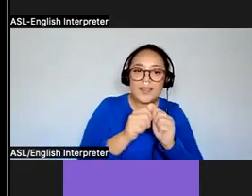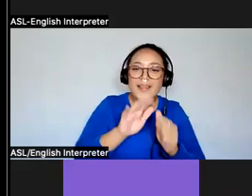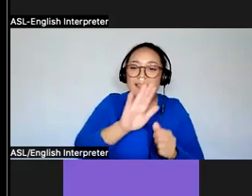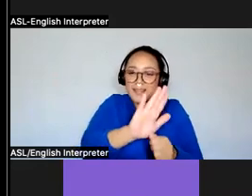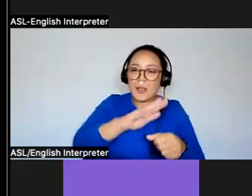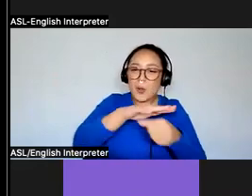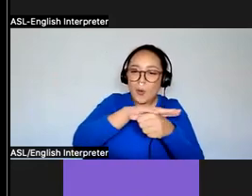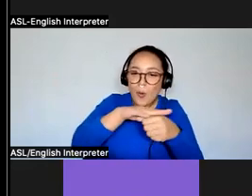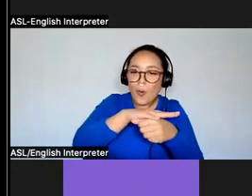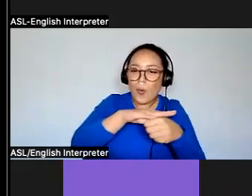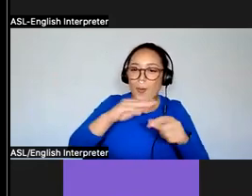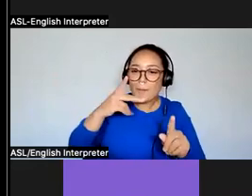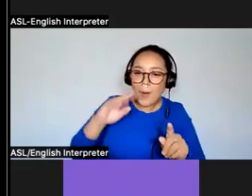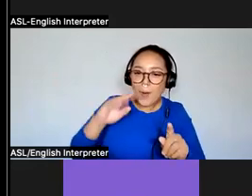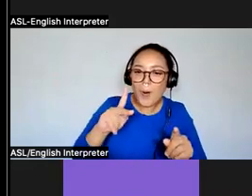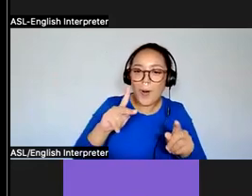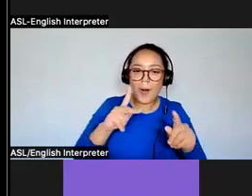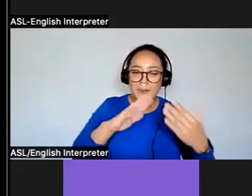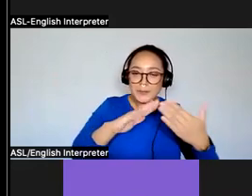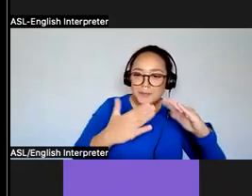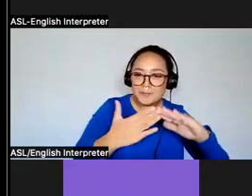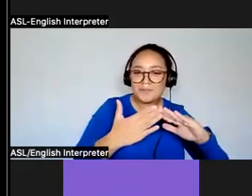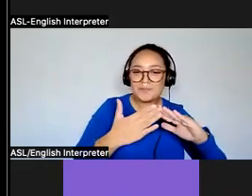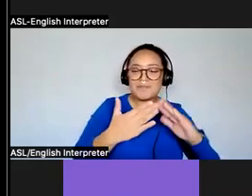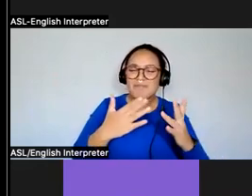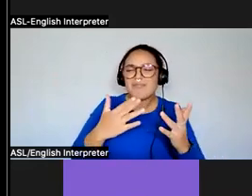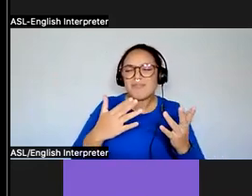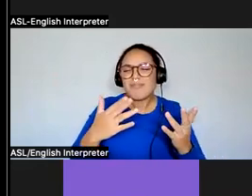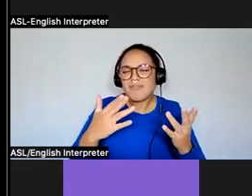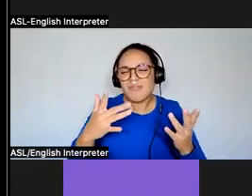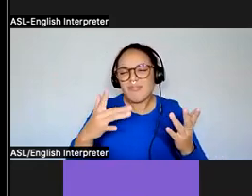I hope that we can all agree over the past couple of years that we've had, that this